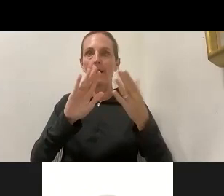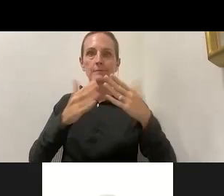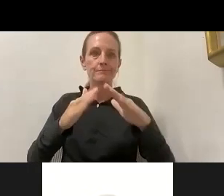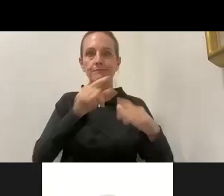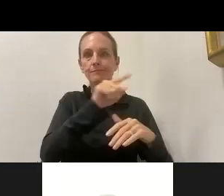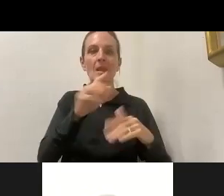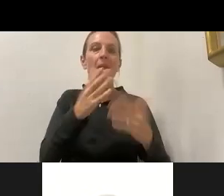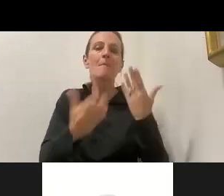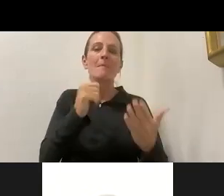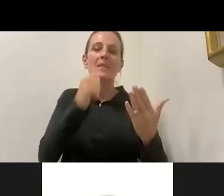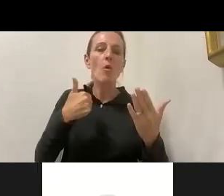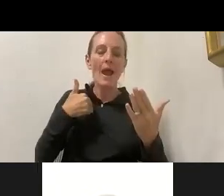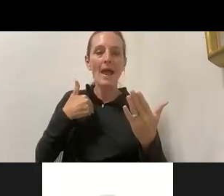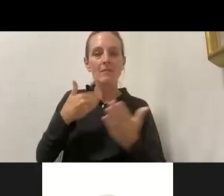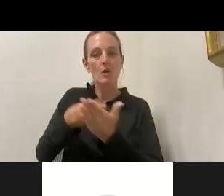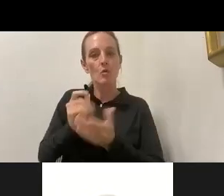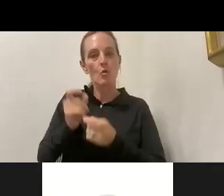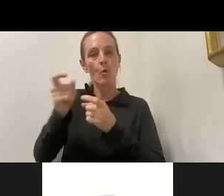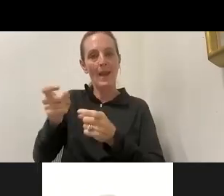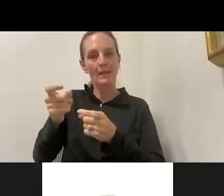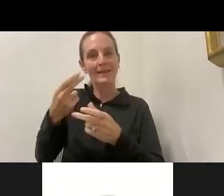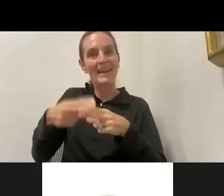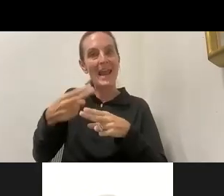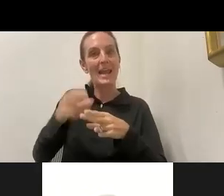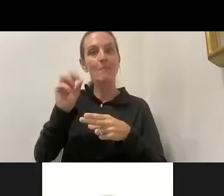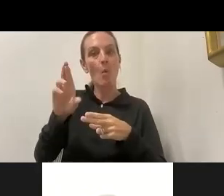or the date, that way you can continue to reuse those letters of support for ongoing